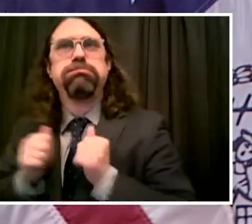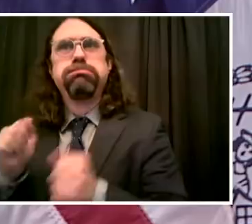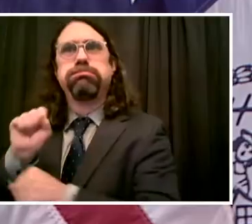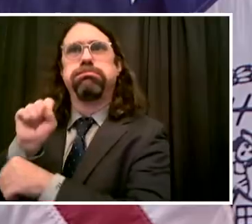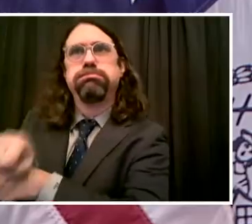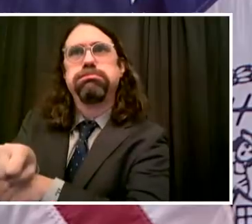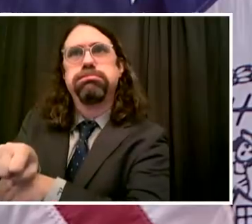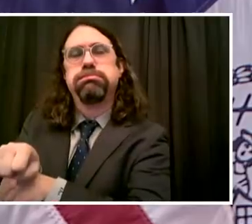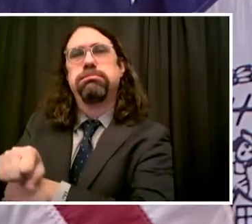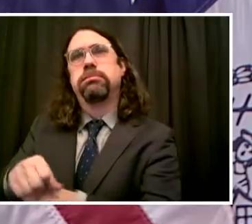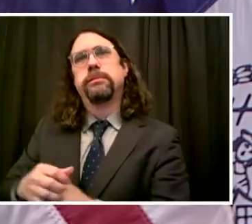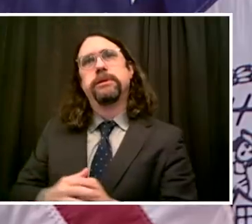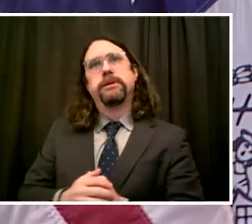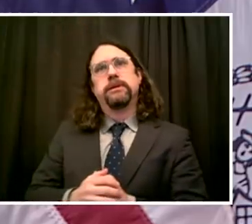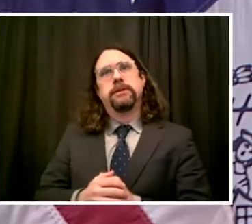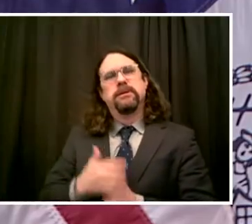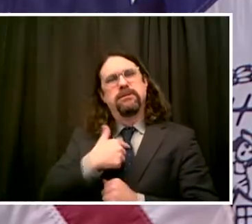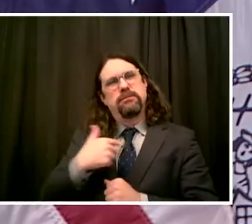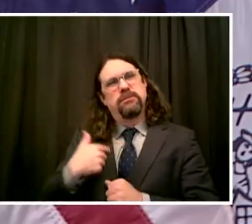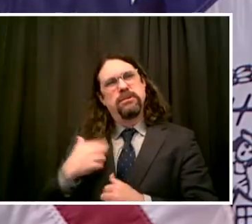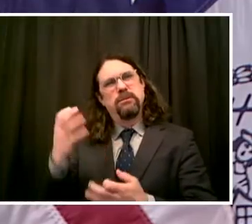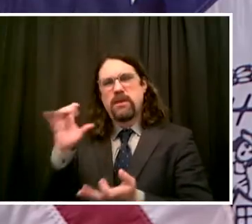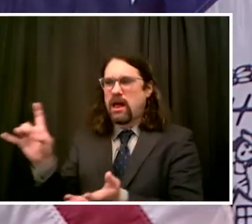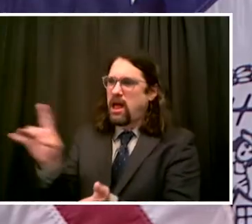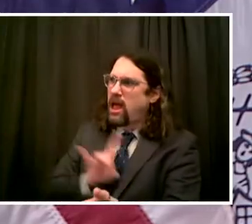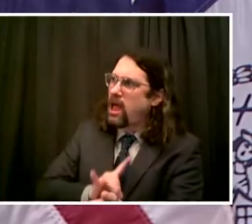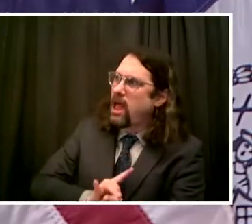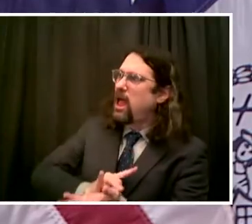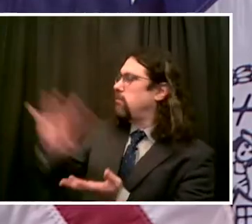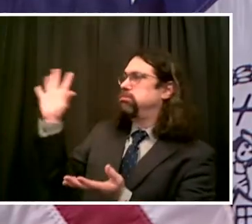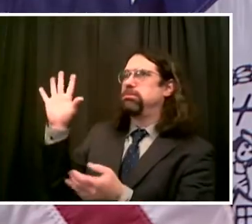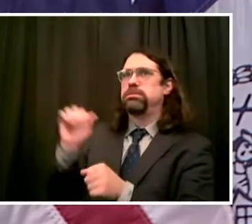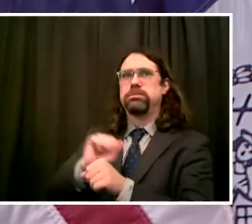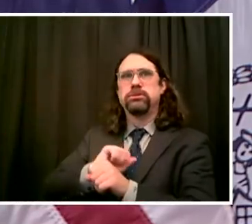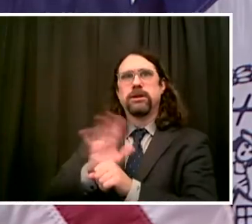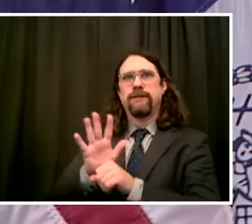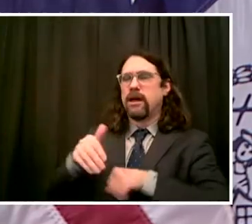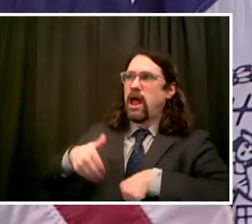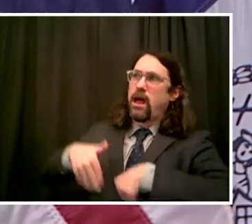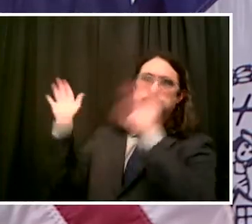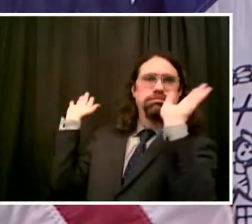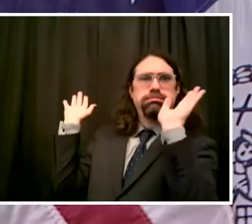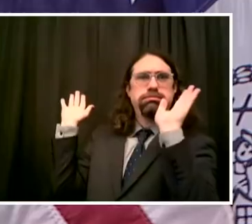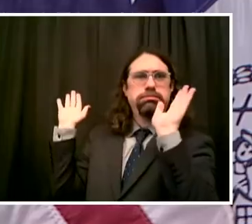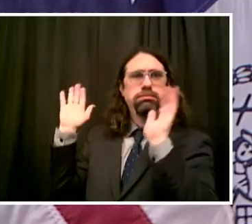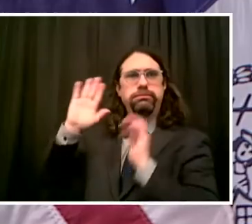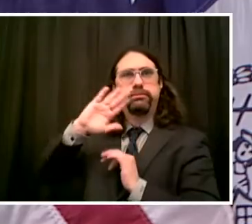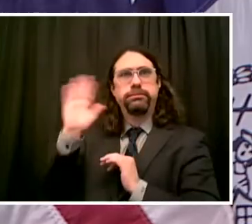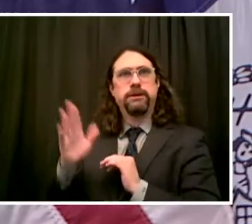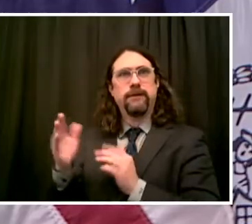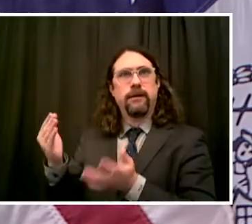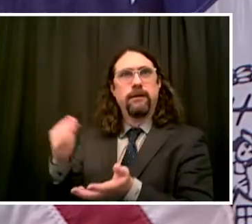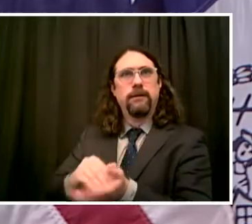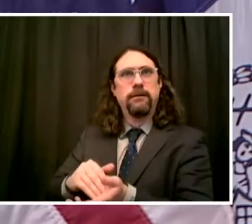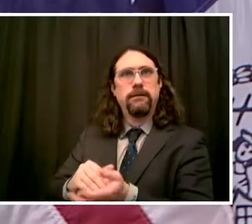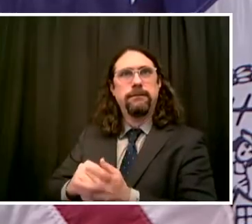TO MAKE SURE WE GET TO THE DAY WHERE WE RID NEW YORK CITY OF THIS CHALLENGE ONCE AND FOR ALL.